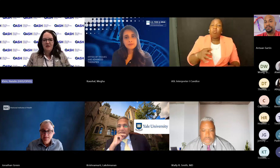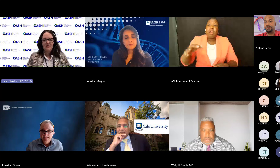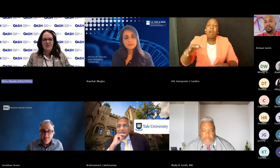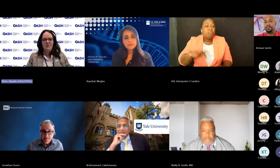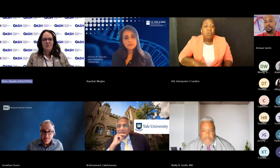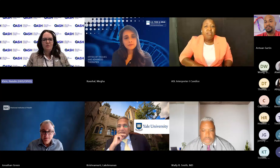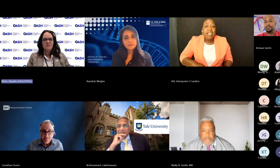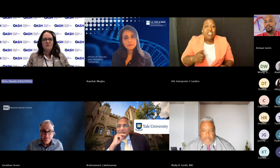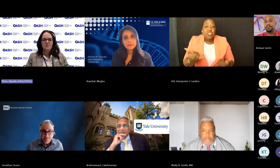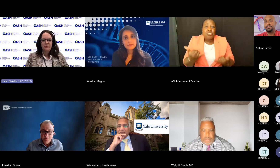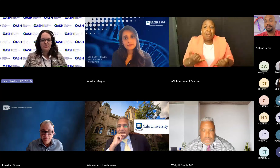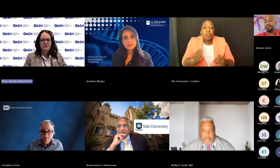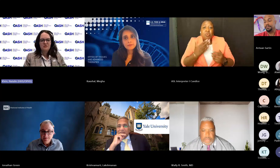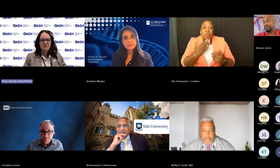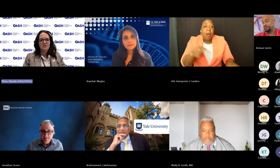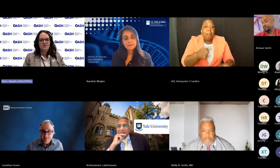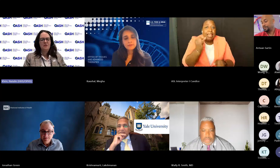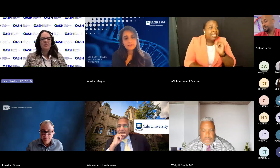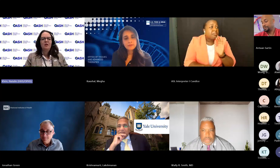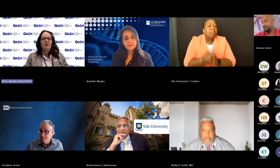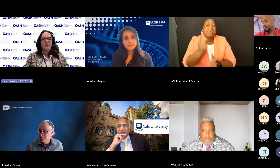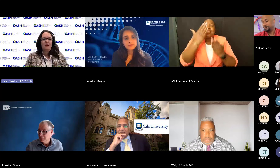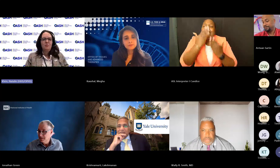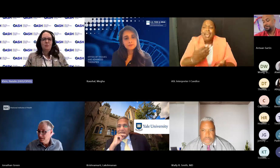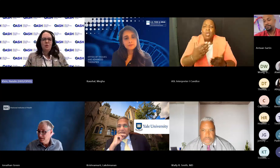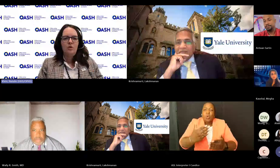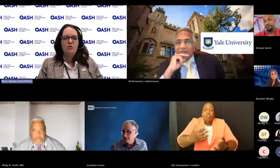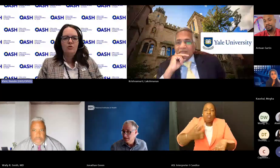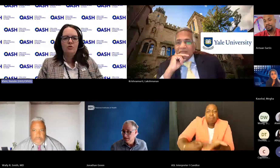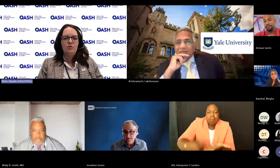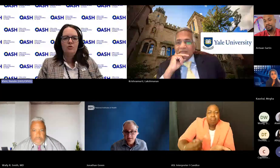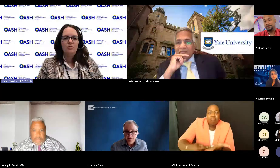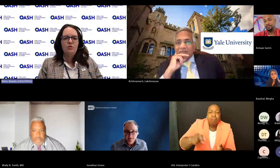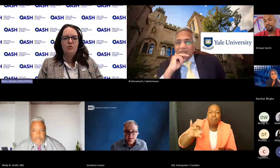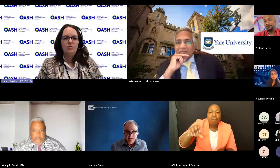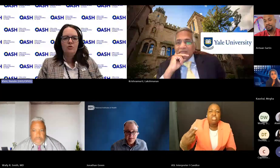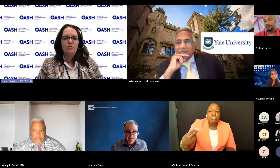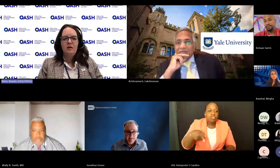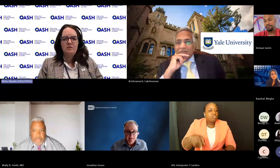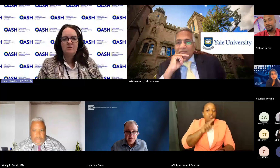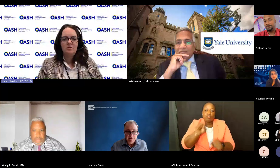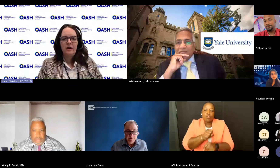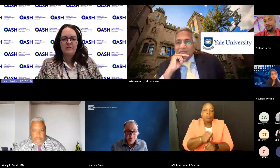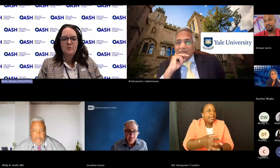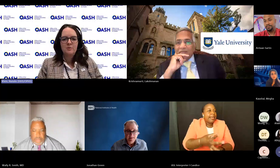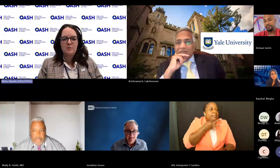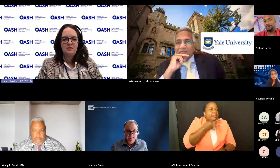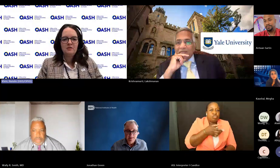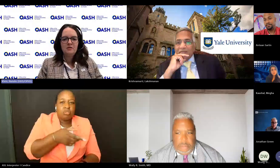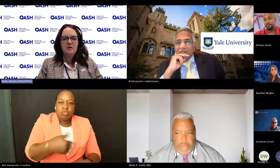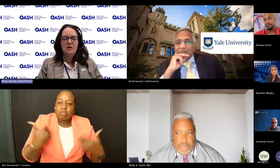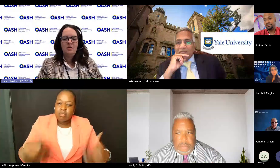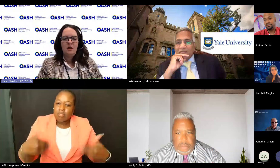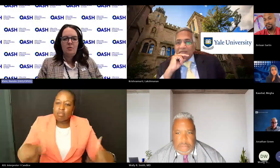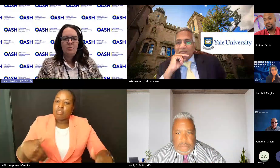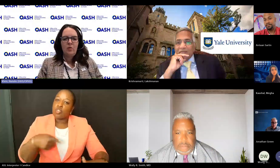say thank you for such a rich discussion. You're truly experts. And your expertise,